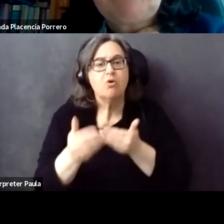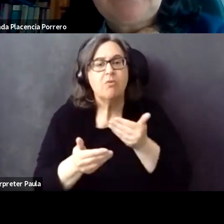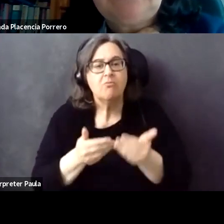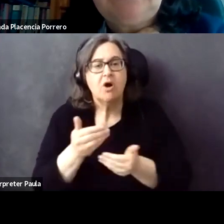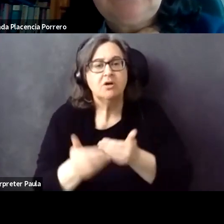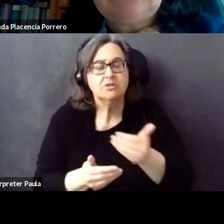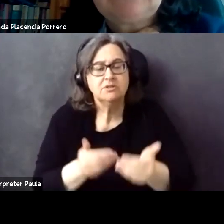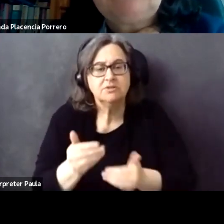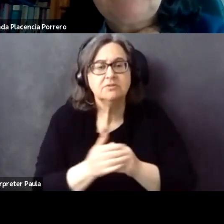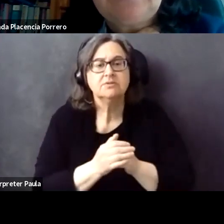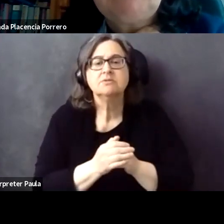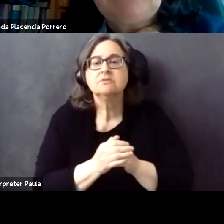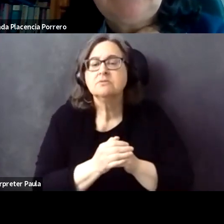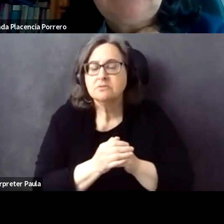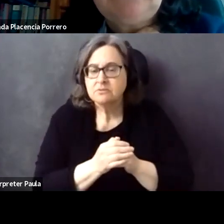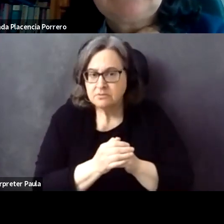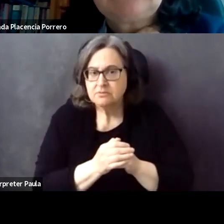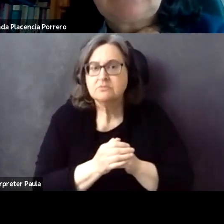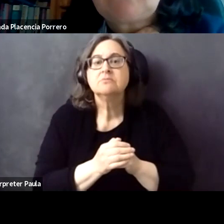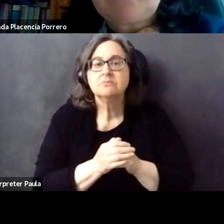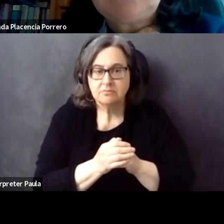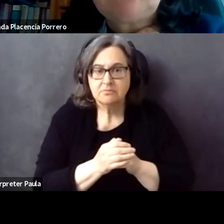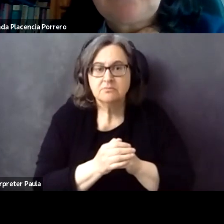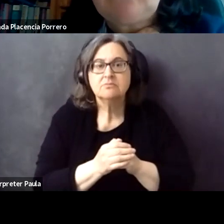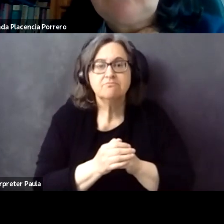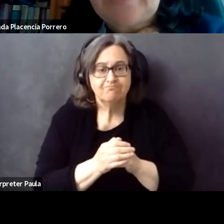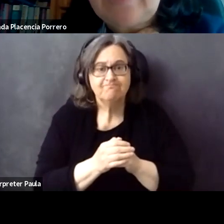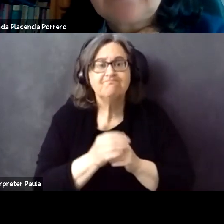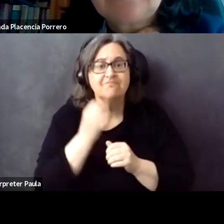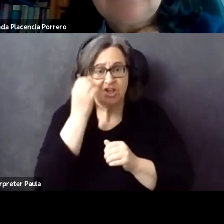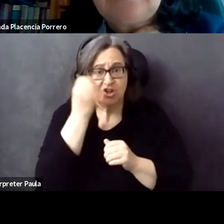requirements for accessibility are there. Also we have the whole